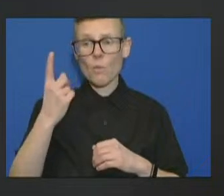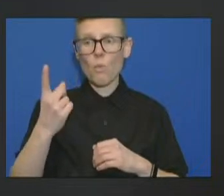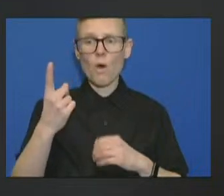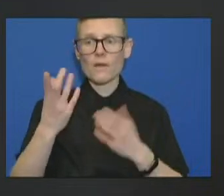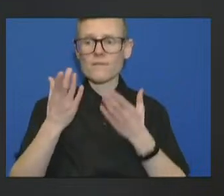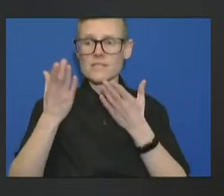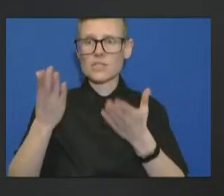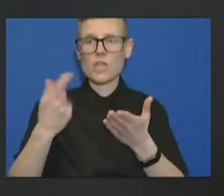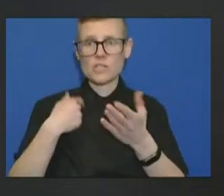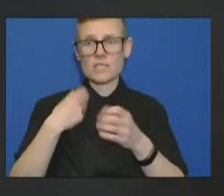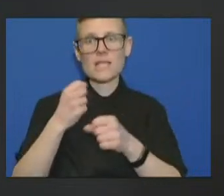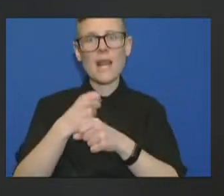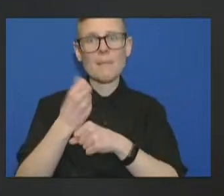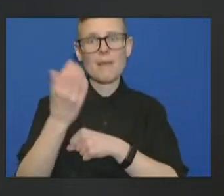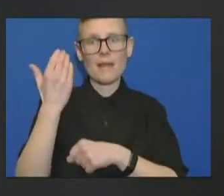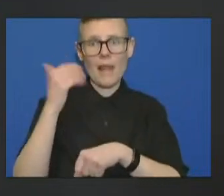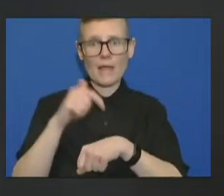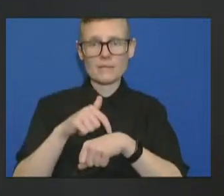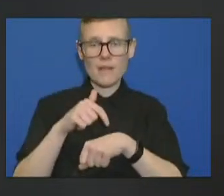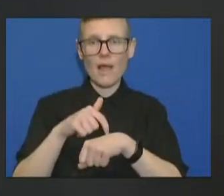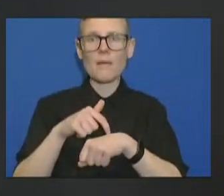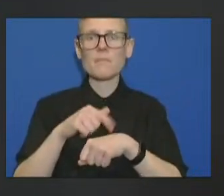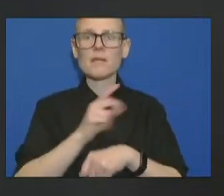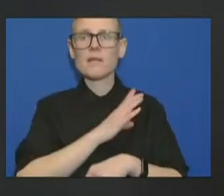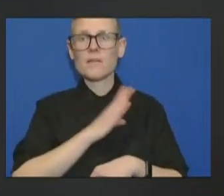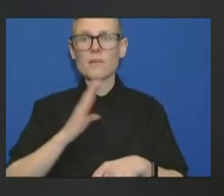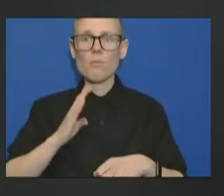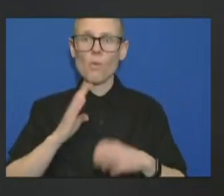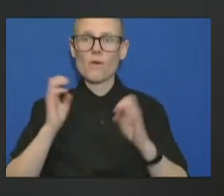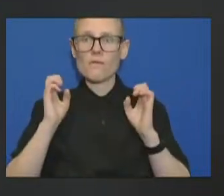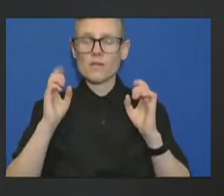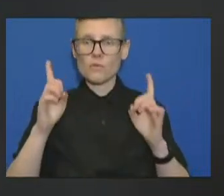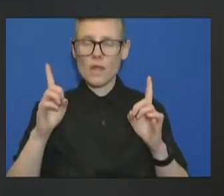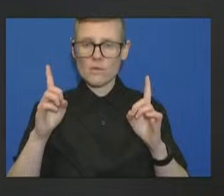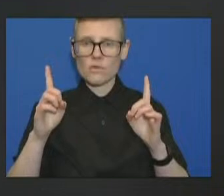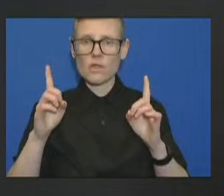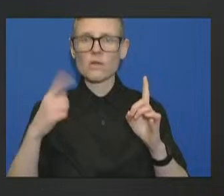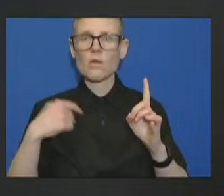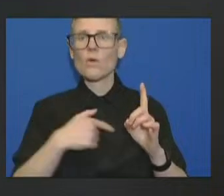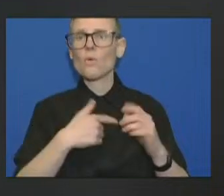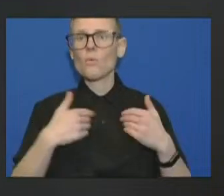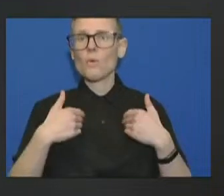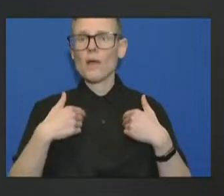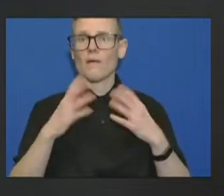services. I think one of the